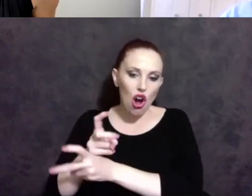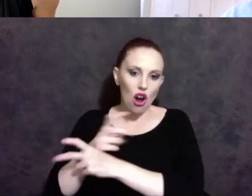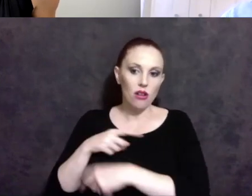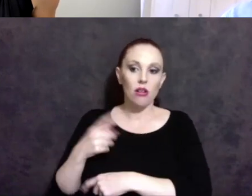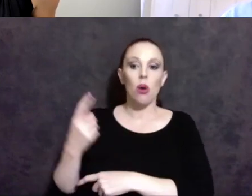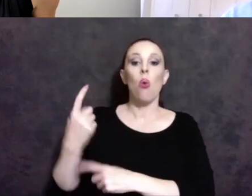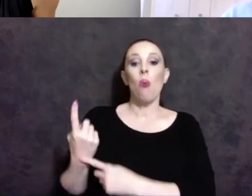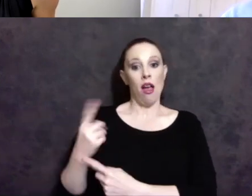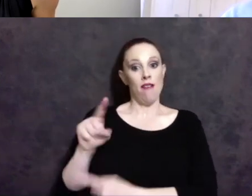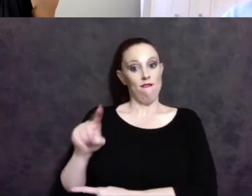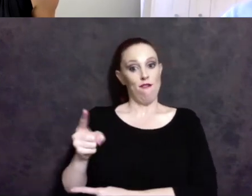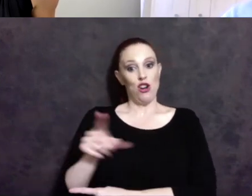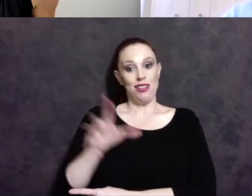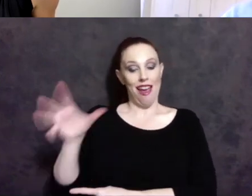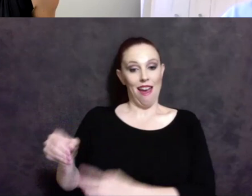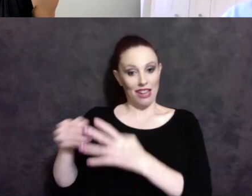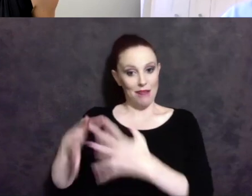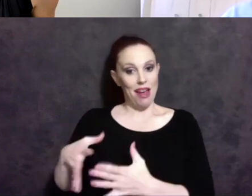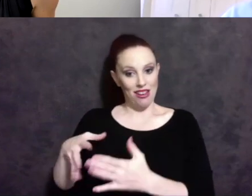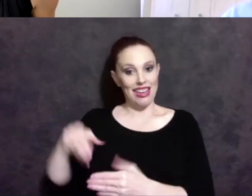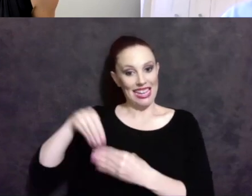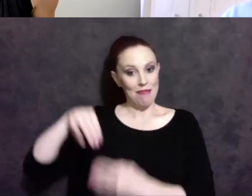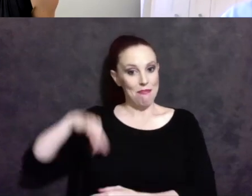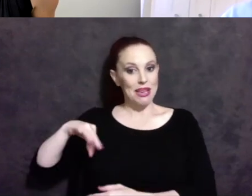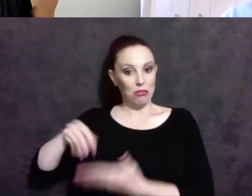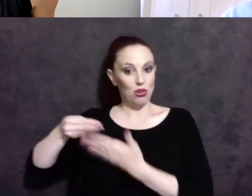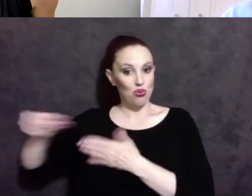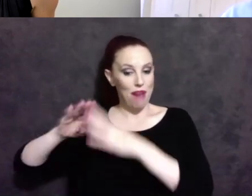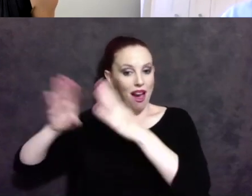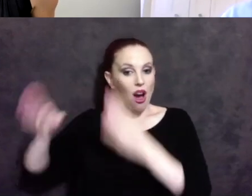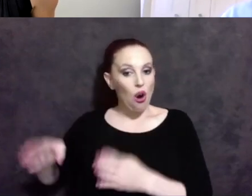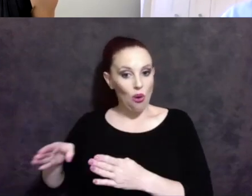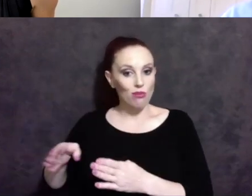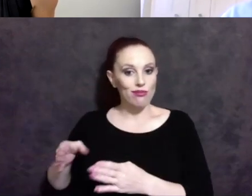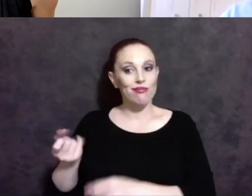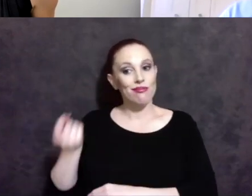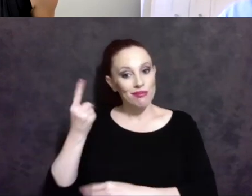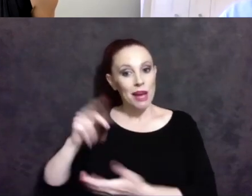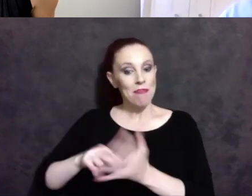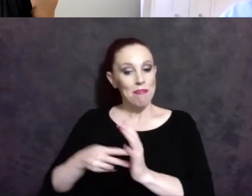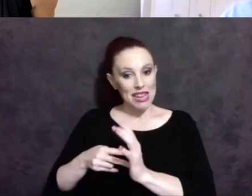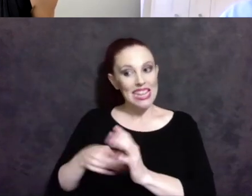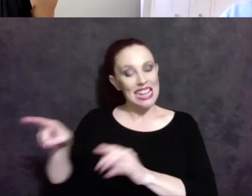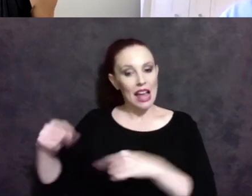home in a certain neighborhood of Pittsburgh and he had to fight external racism. He became